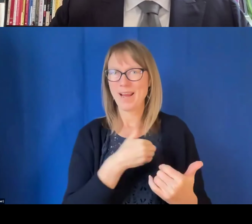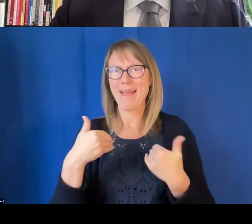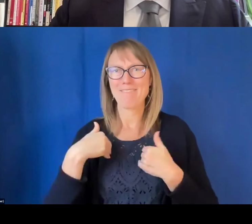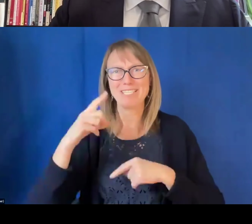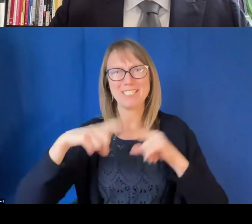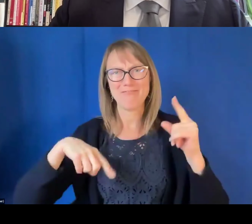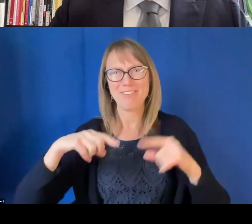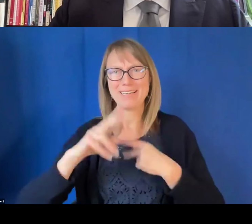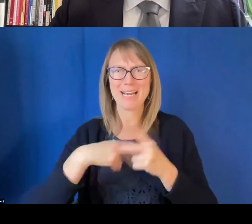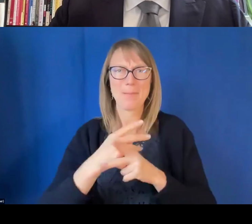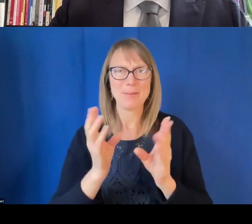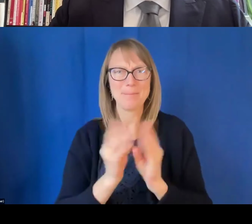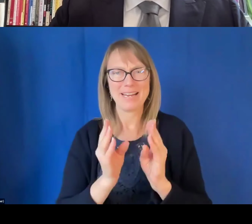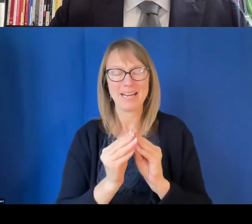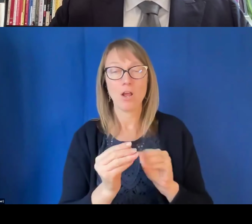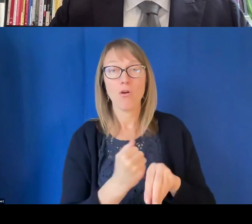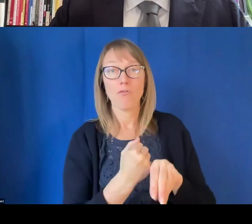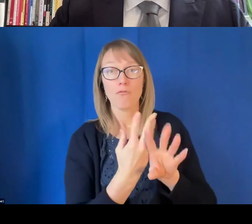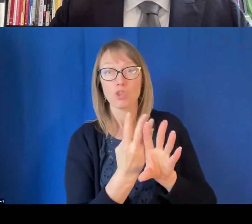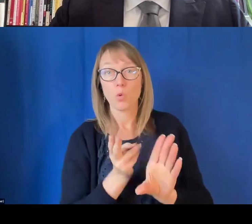so that virtual participants still feel heard